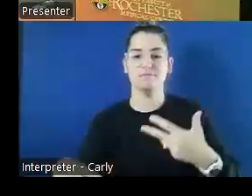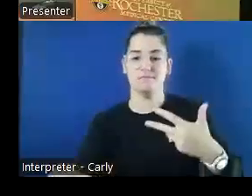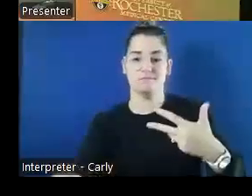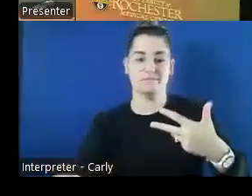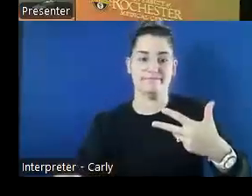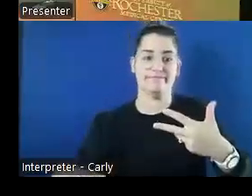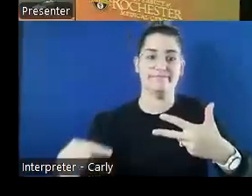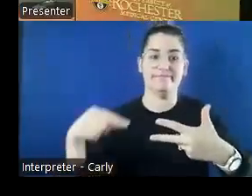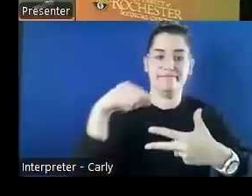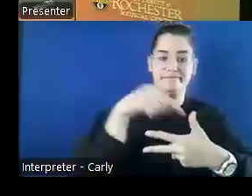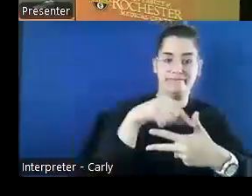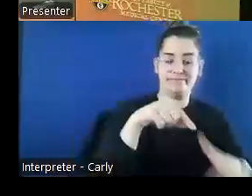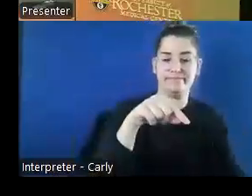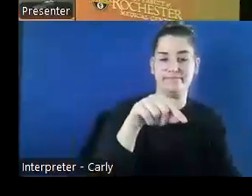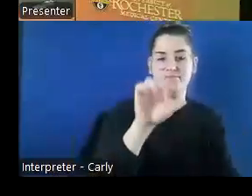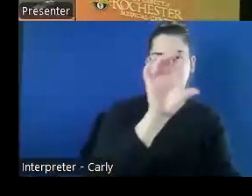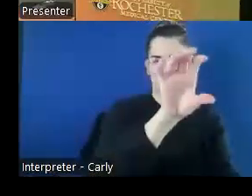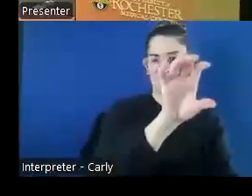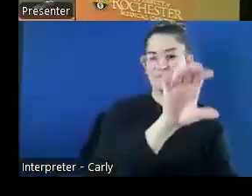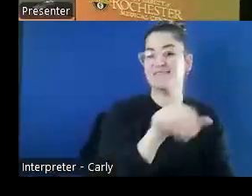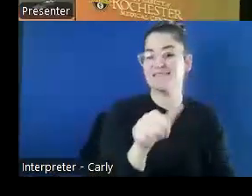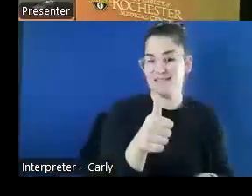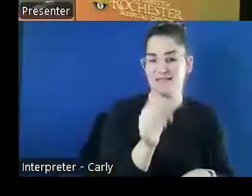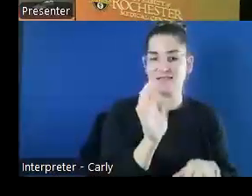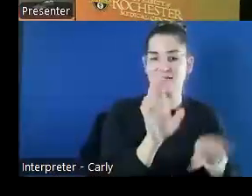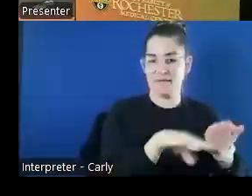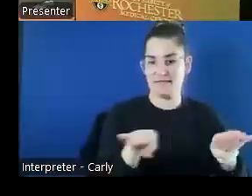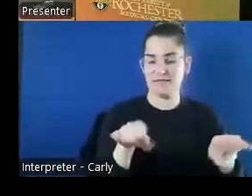opened more recently includes 10 beds focused on substance use that's the Summits unit